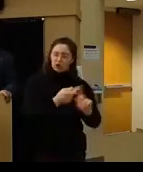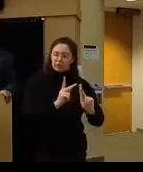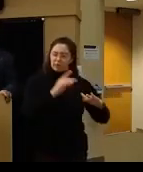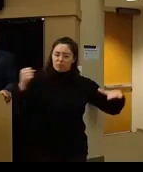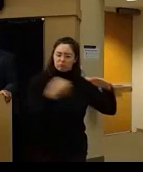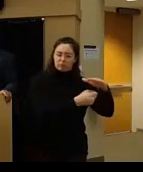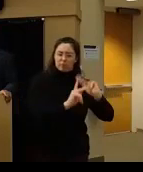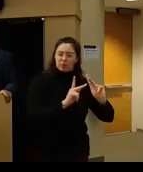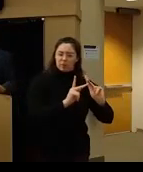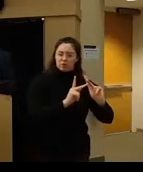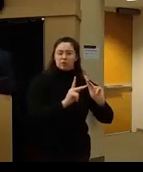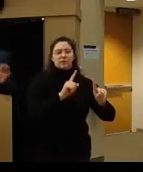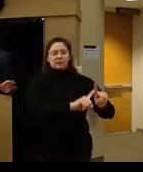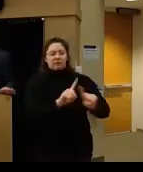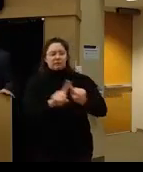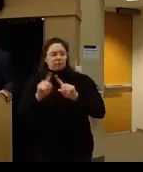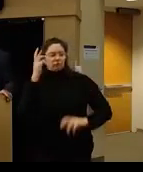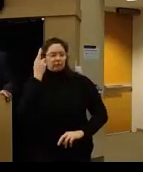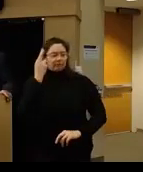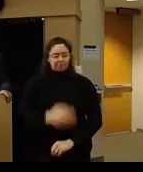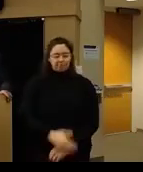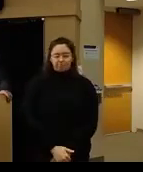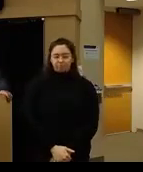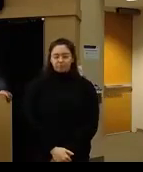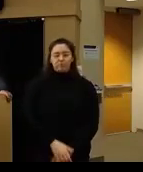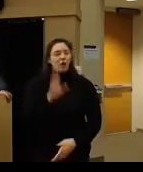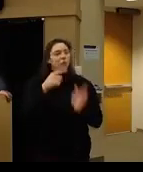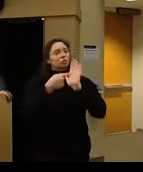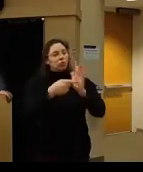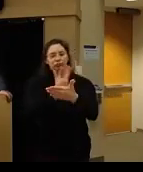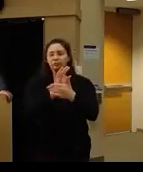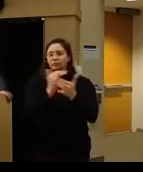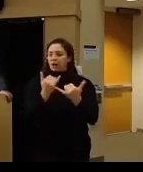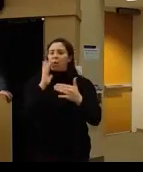and for all kinds of serious reasons um so I'll show the trailer and then we'll continue with the